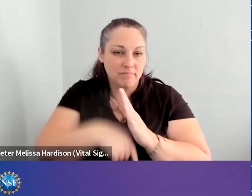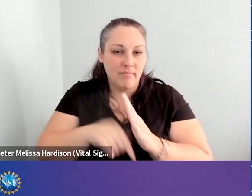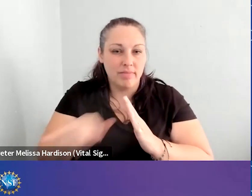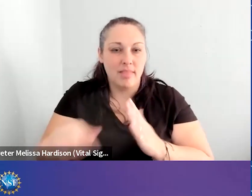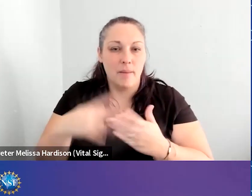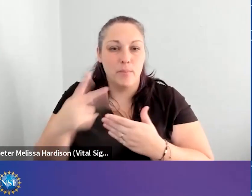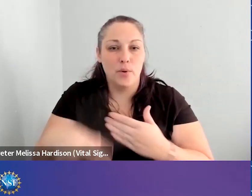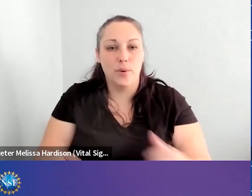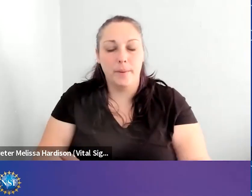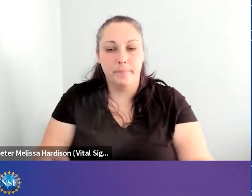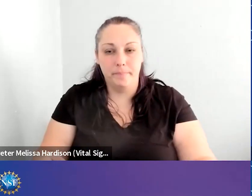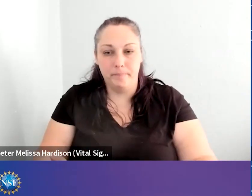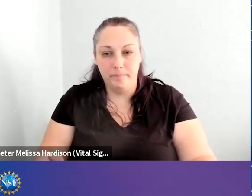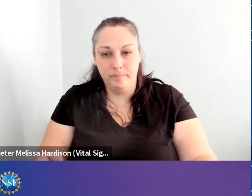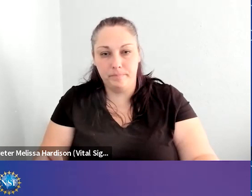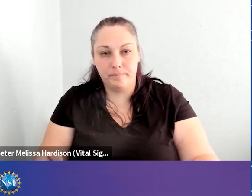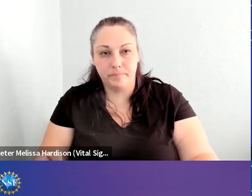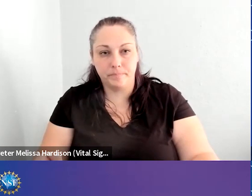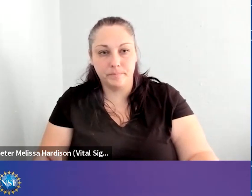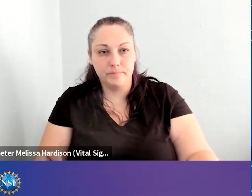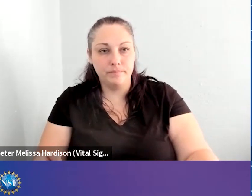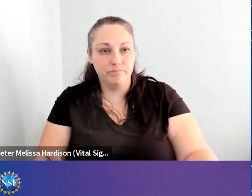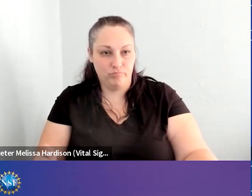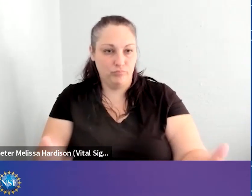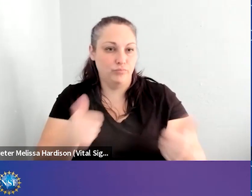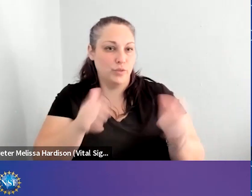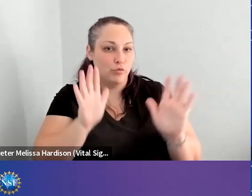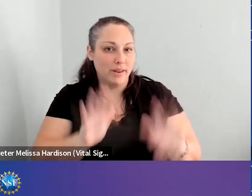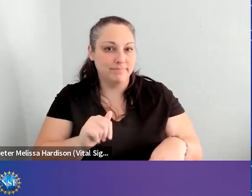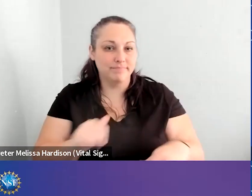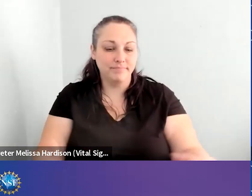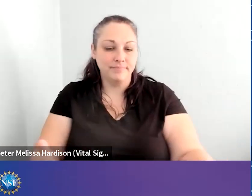Beth Strausser: Great. Okay. Alright, excellent.